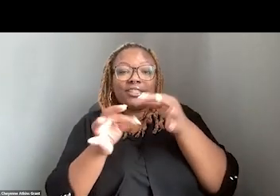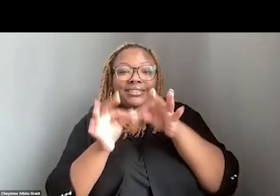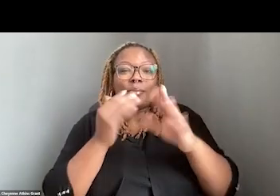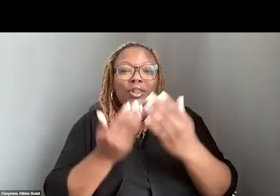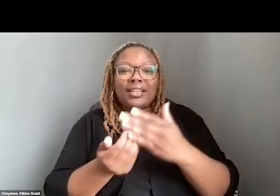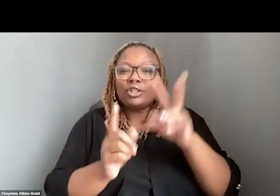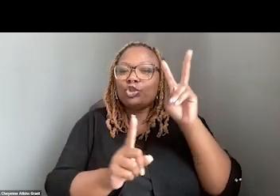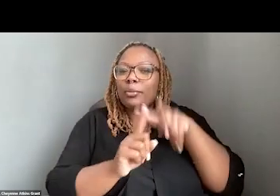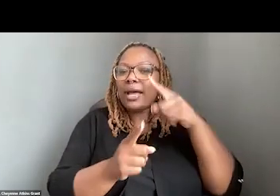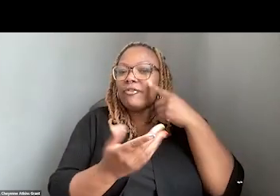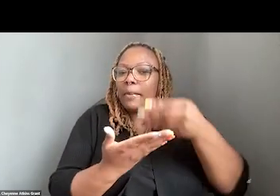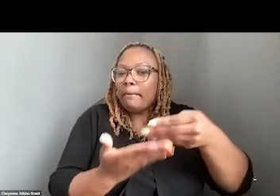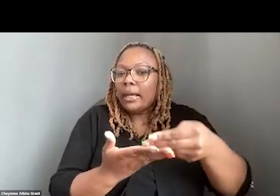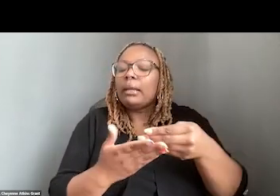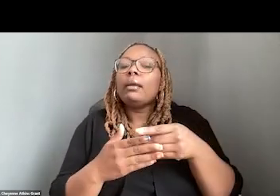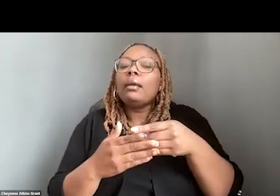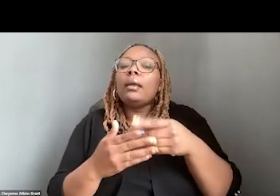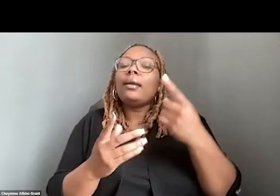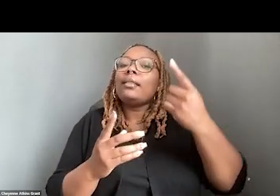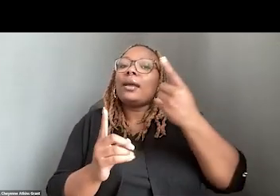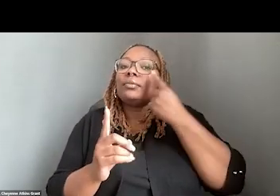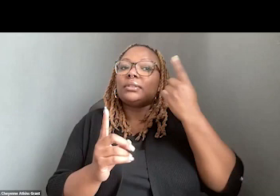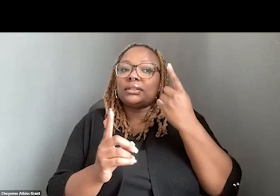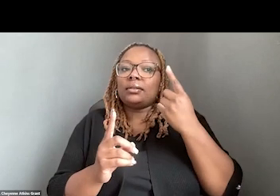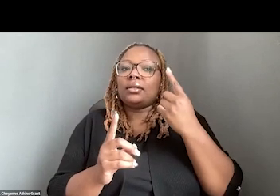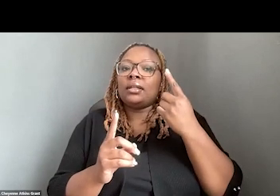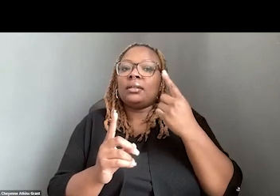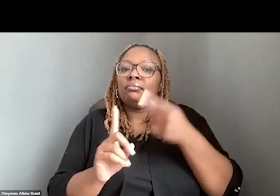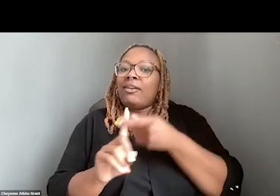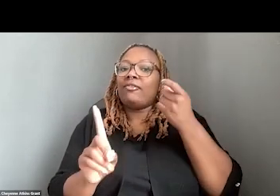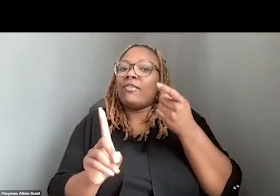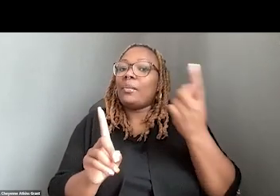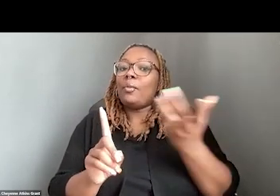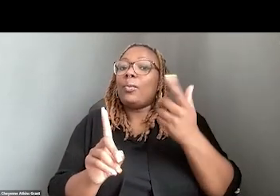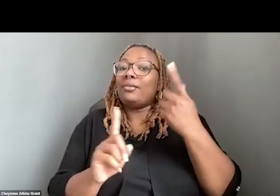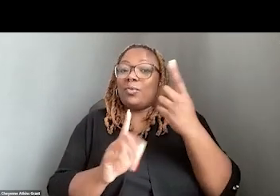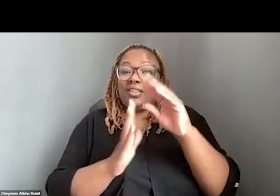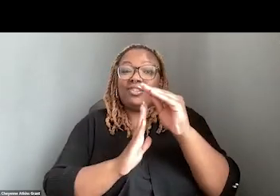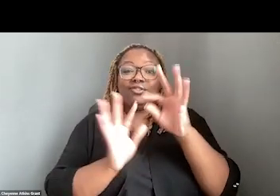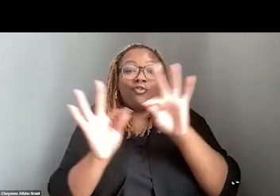And that was something that was -- came out of one of these forums many years ago, and saying,